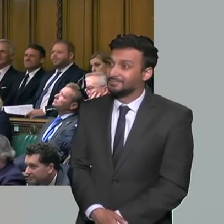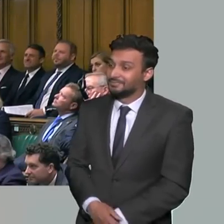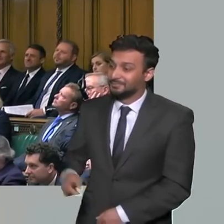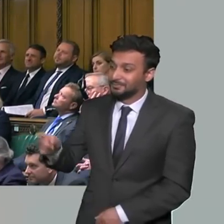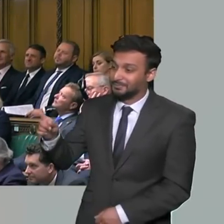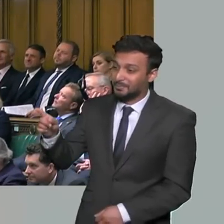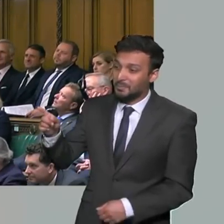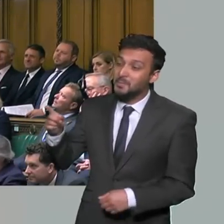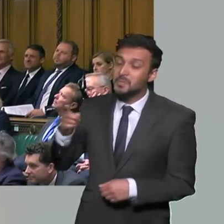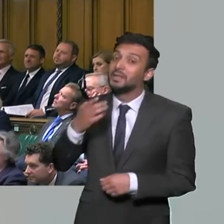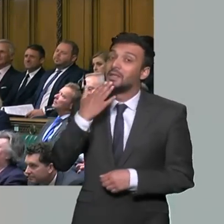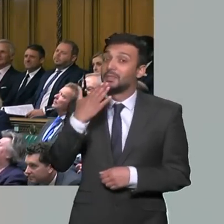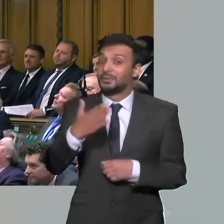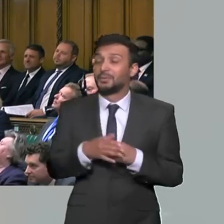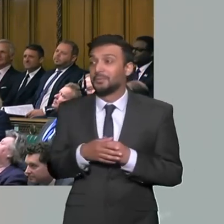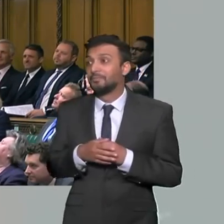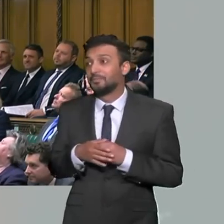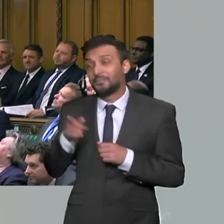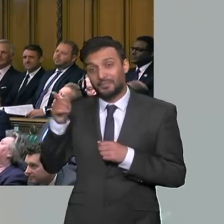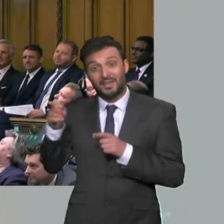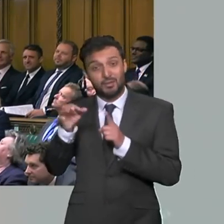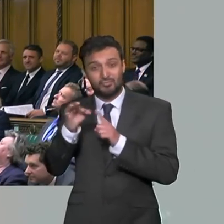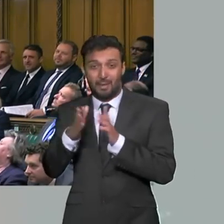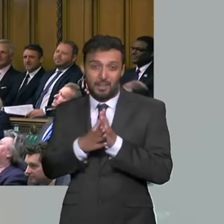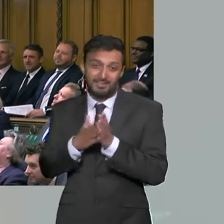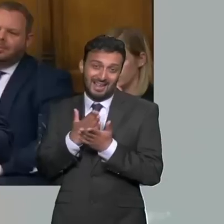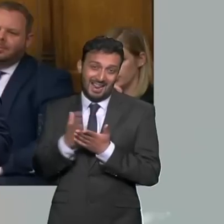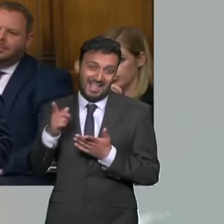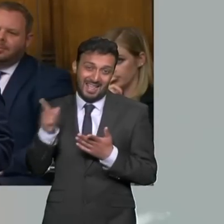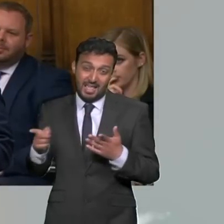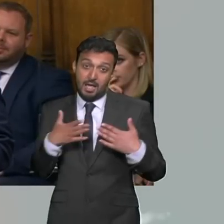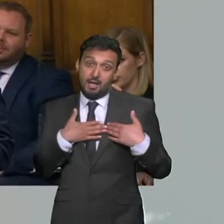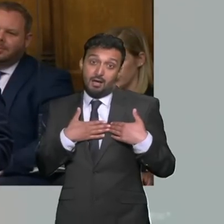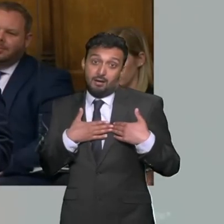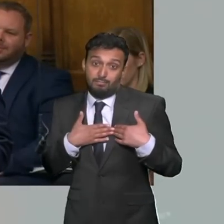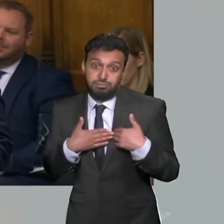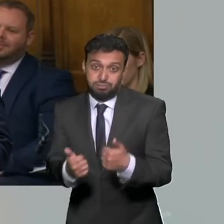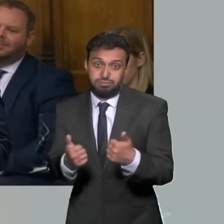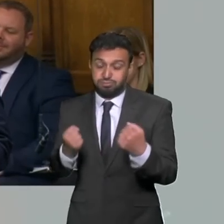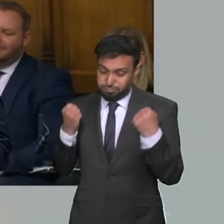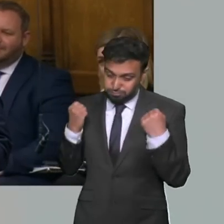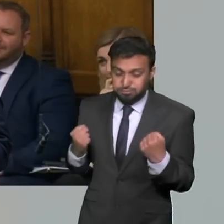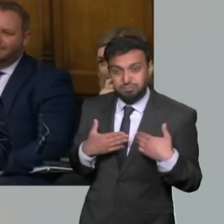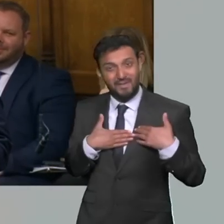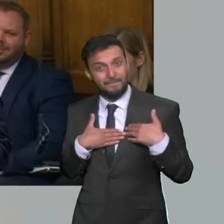When the Prime Minister gets passionate, things get done.